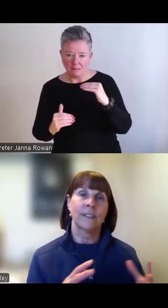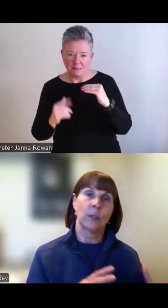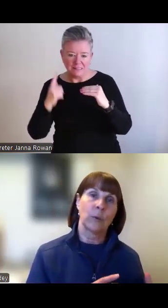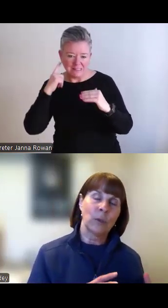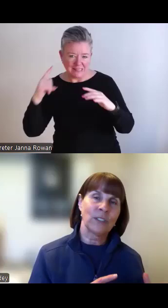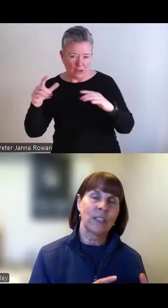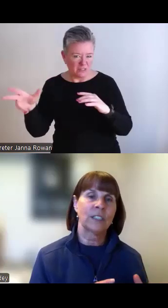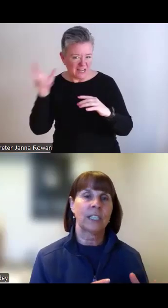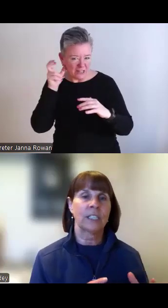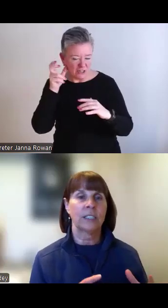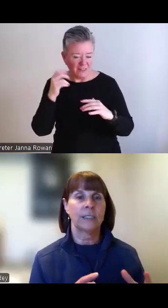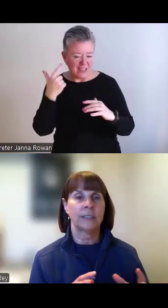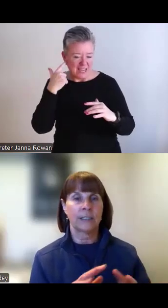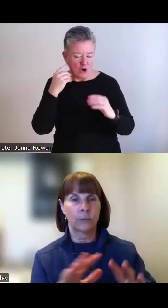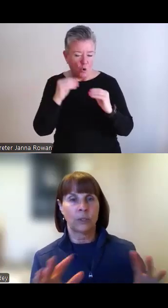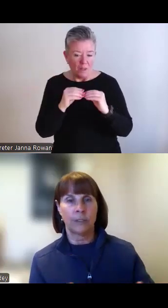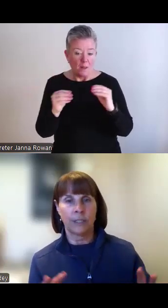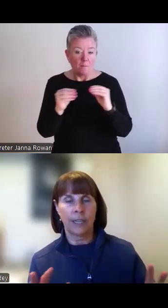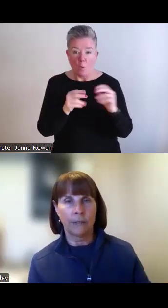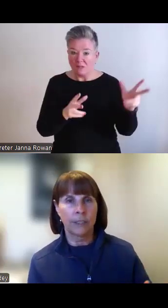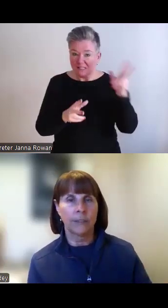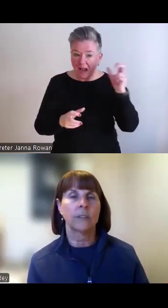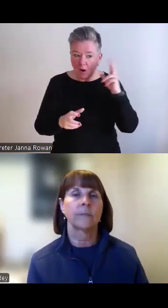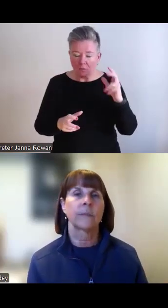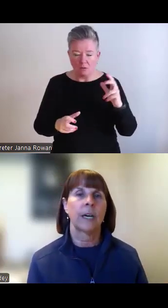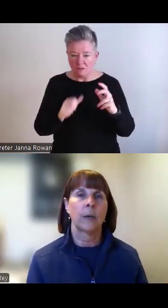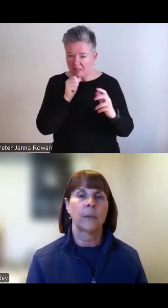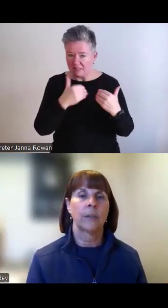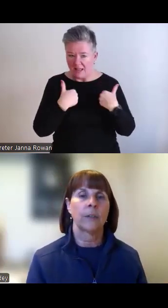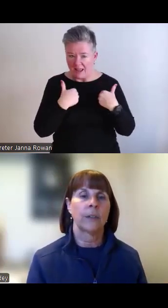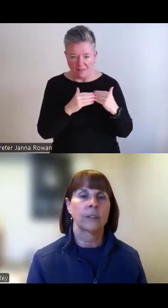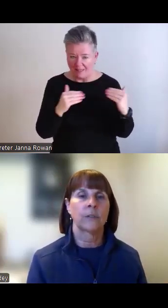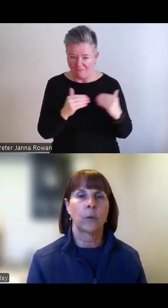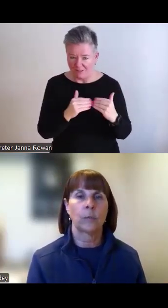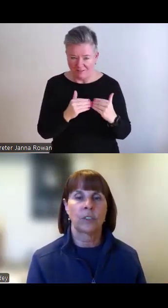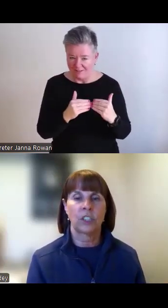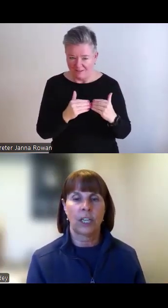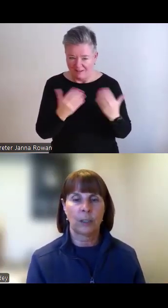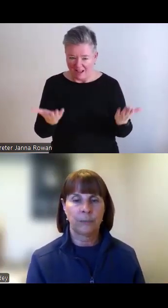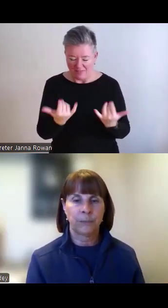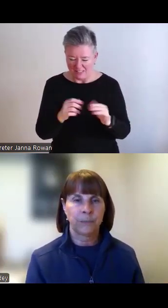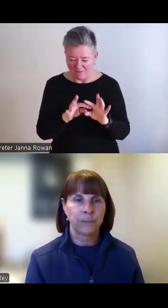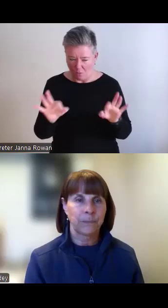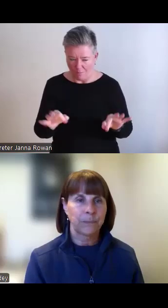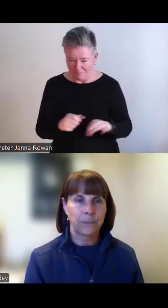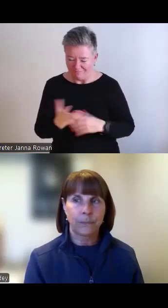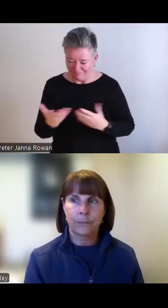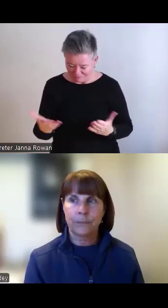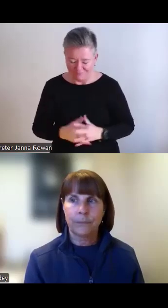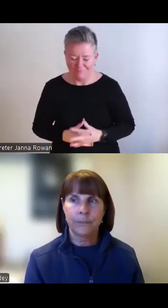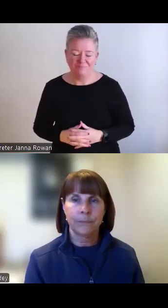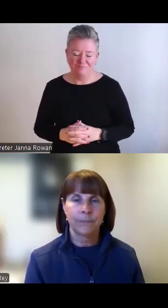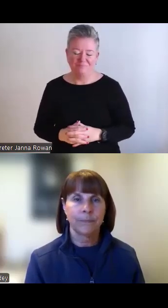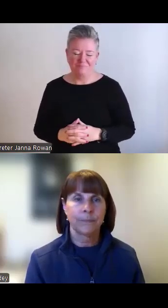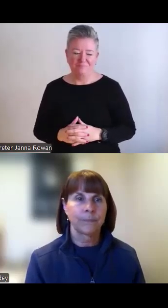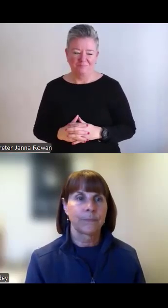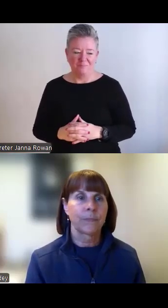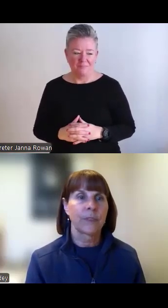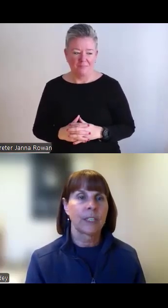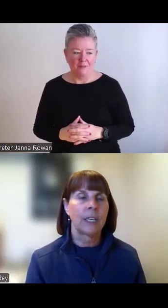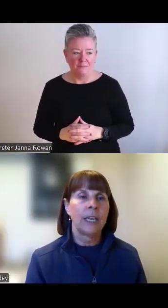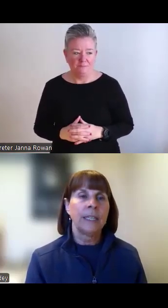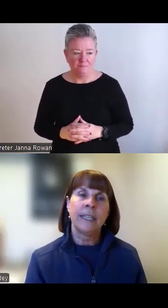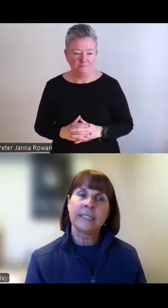because the ear with more sound detection wouldn't even have a level here on this form to check.